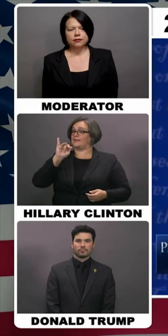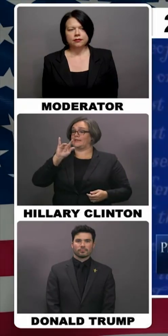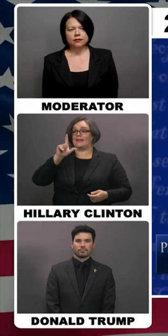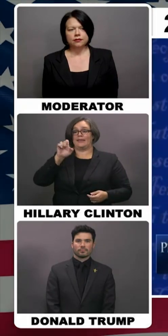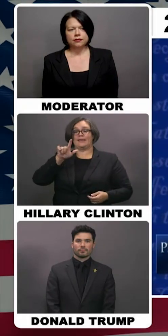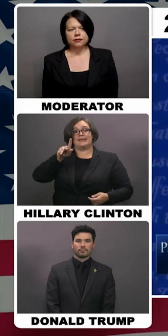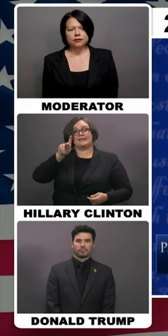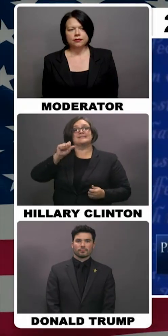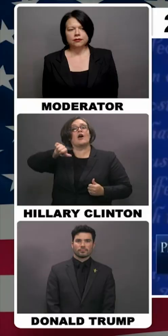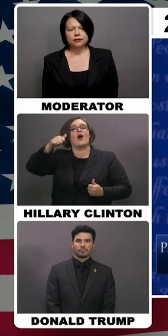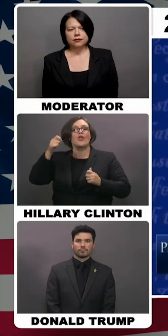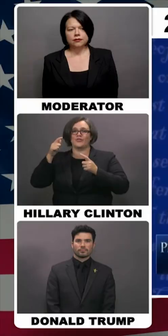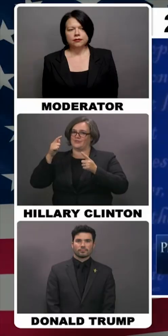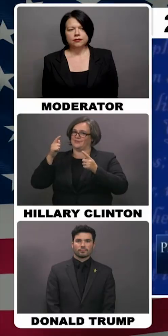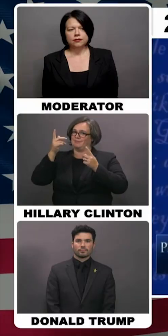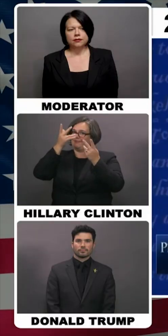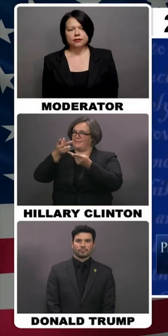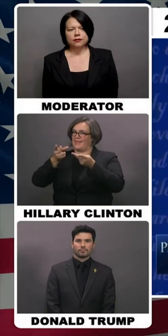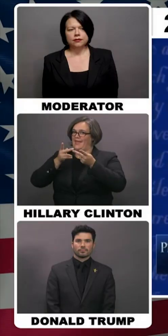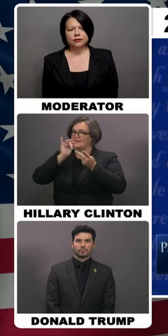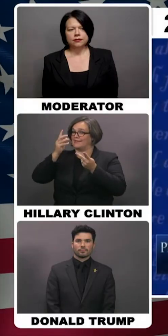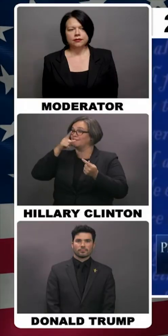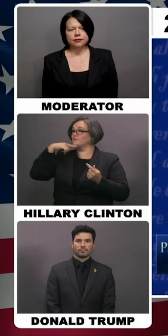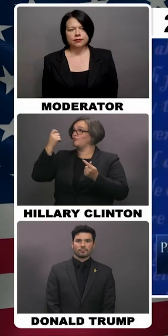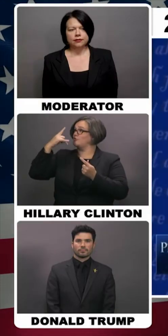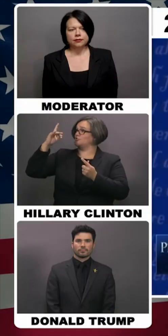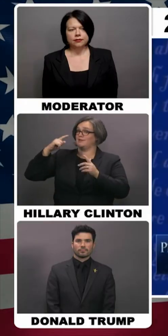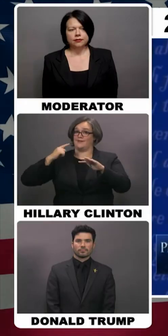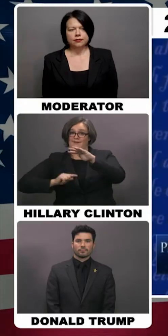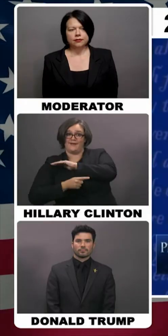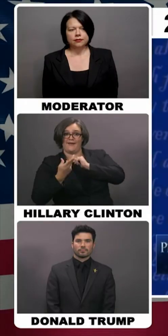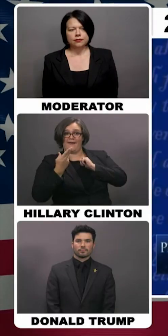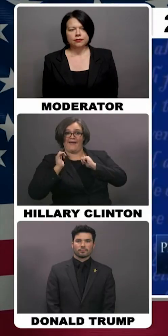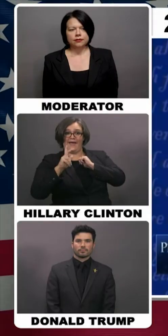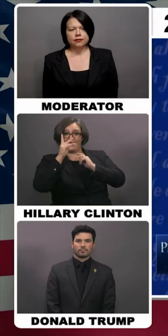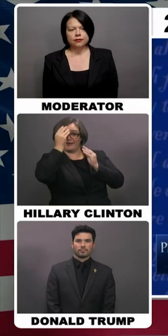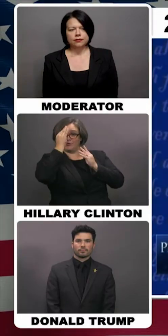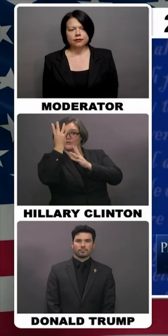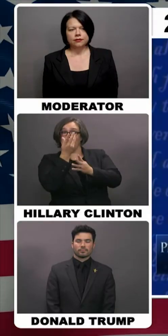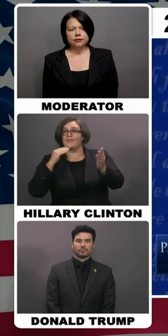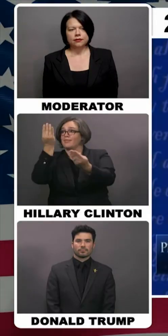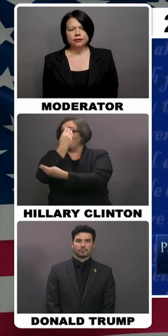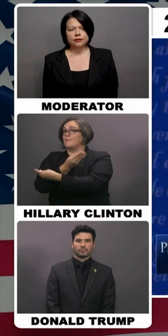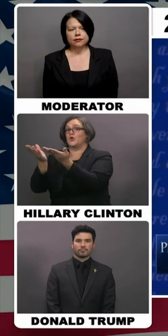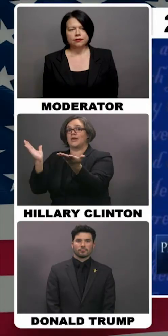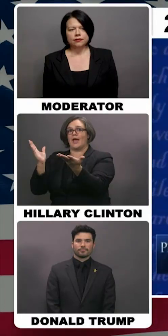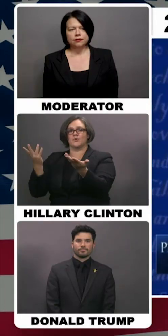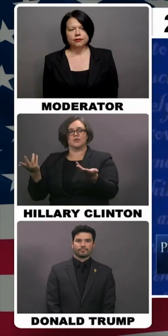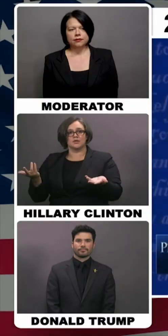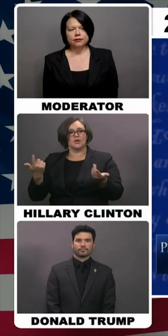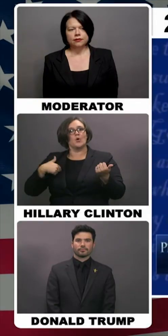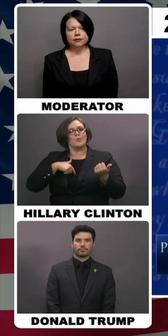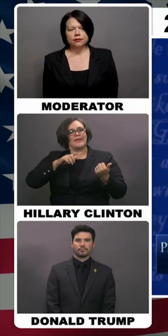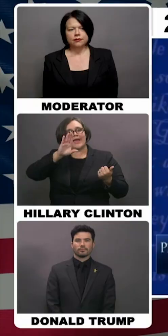we don't even know if it's accurate information and then they put it out. We have never in the history of our country